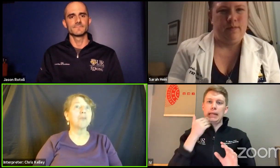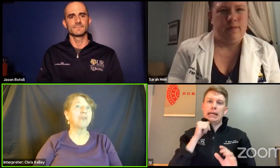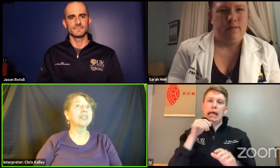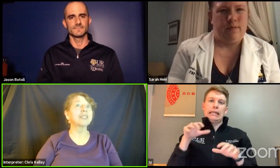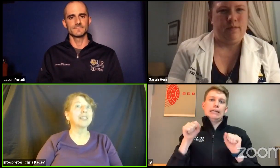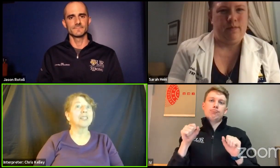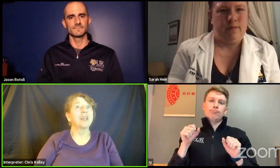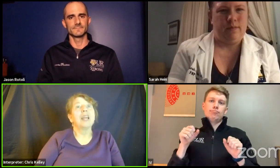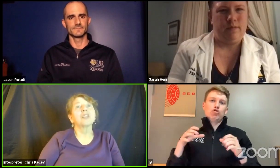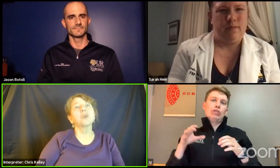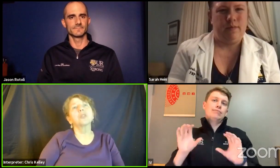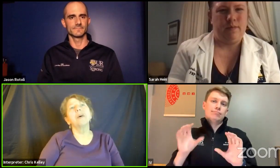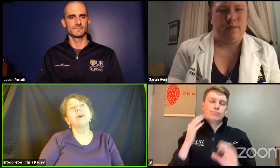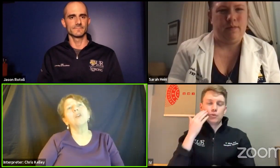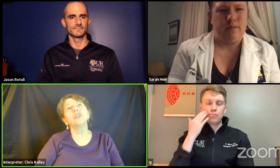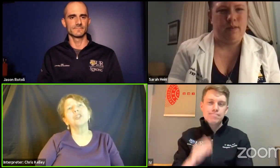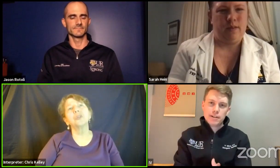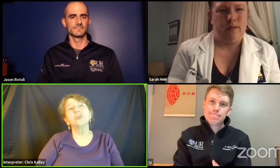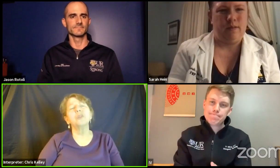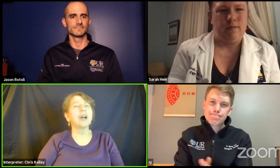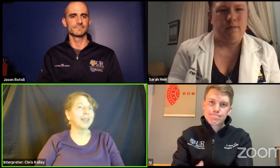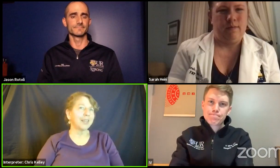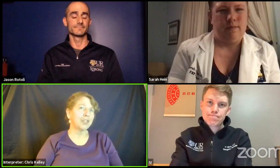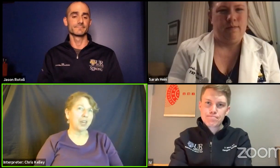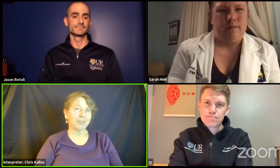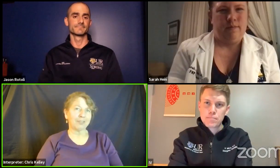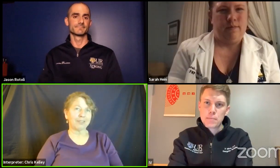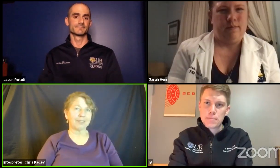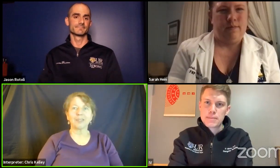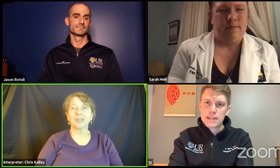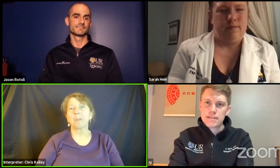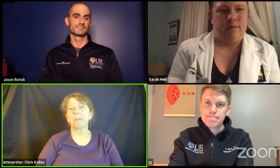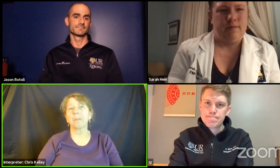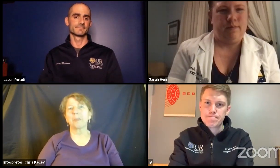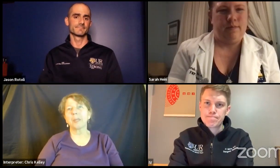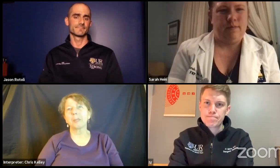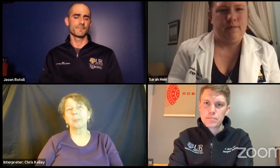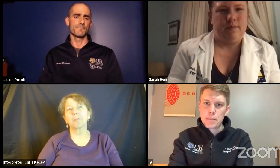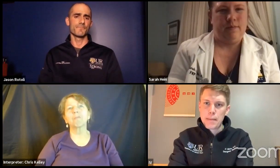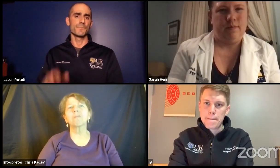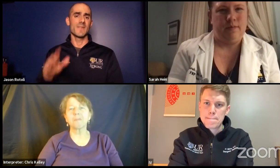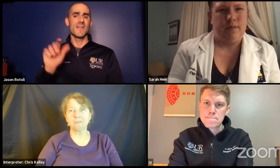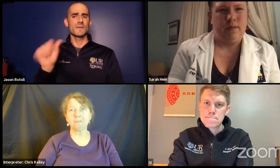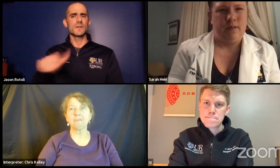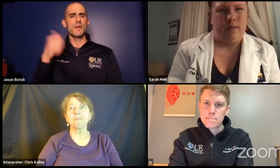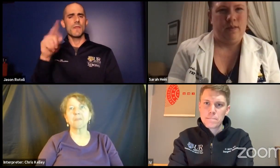acid reflux. The reflux was a sign and a symptom that she was having a heart attack.